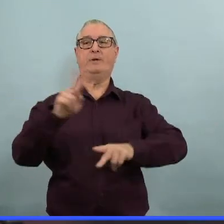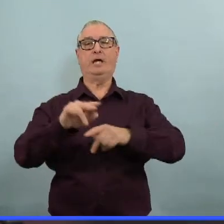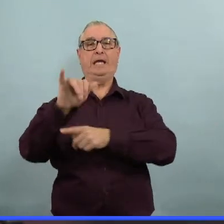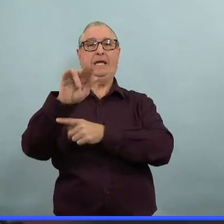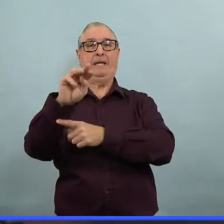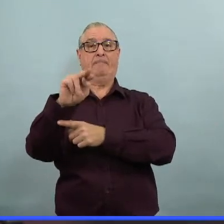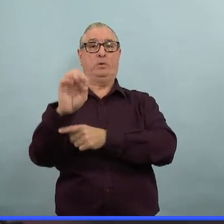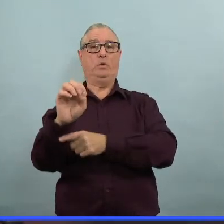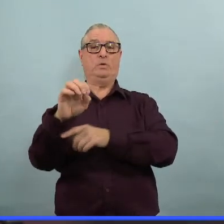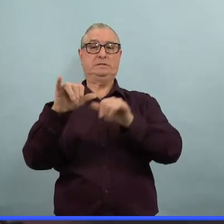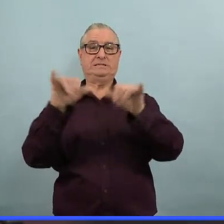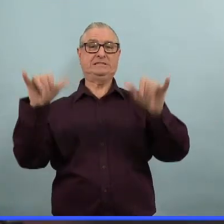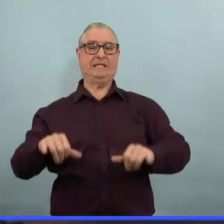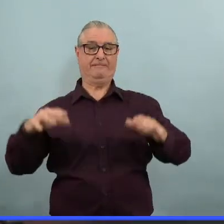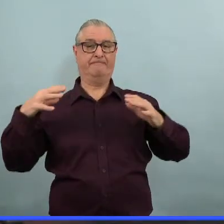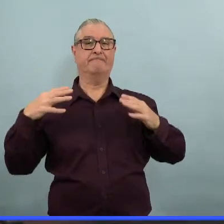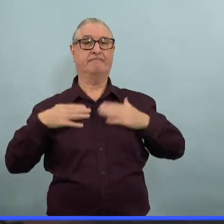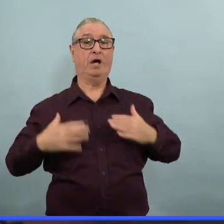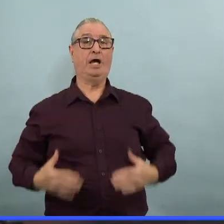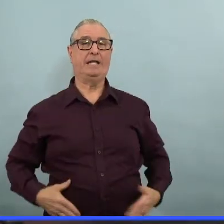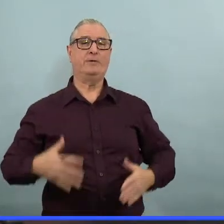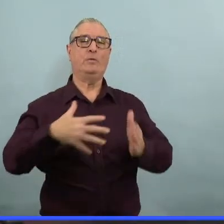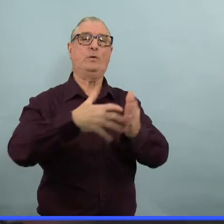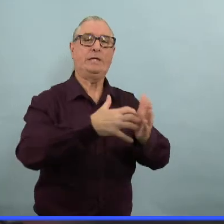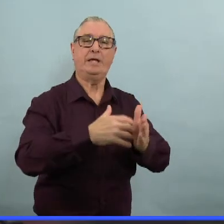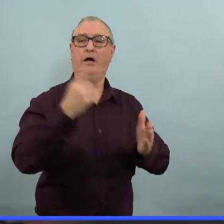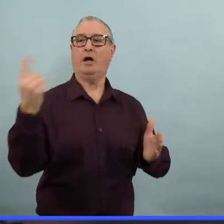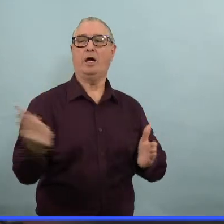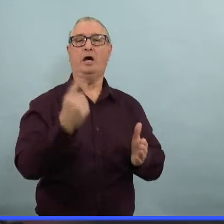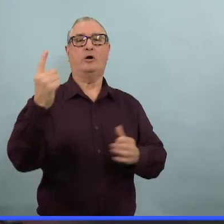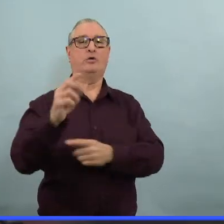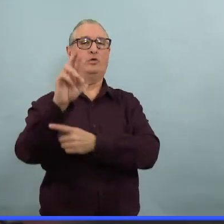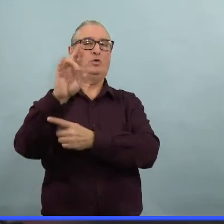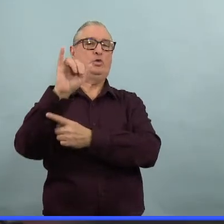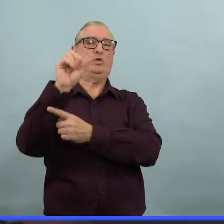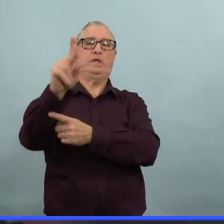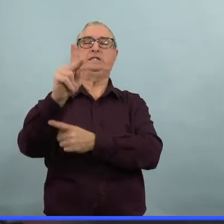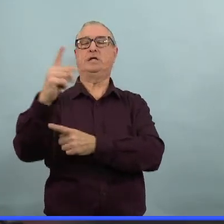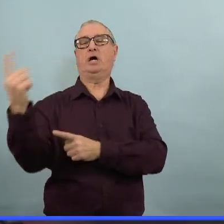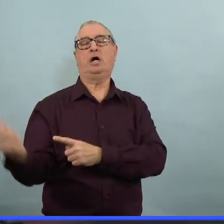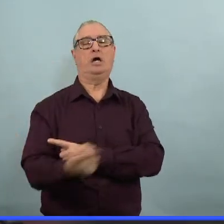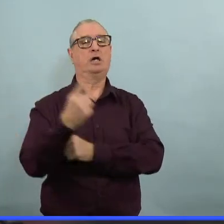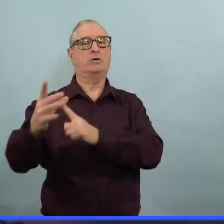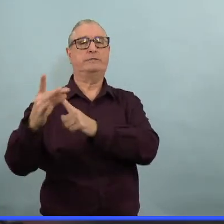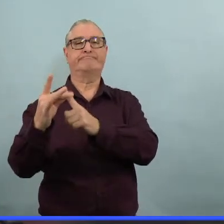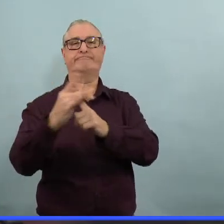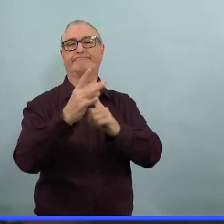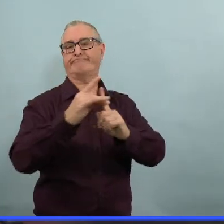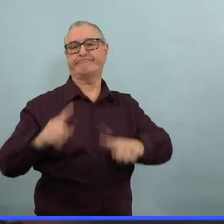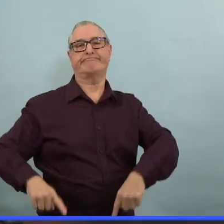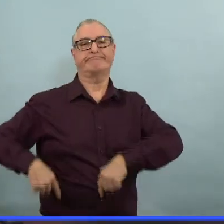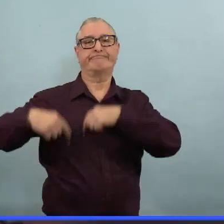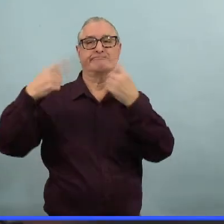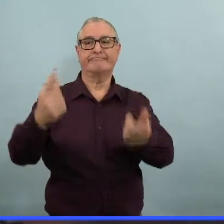a lot of measures still in place um so we do have proof of vaccine requirements we have uh masking